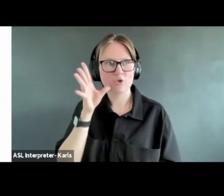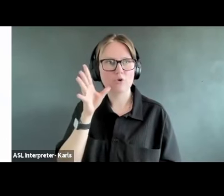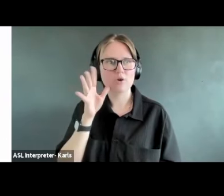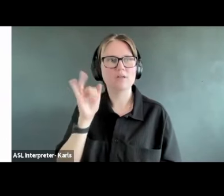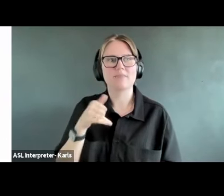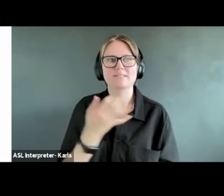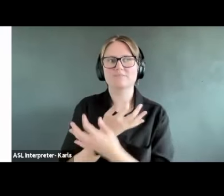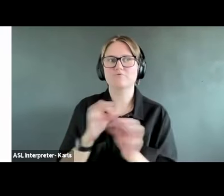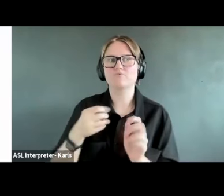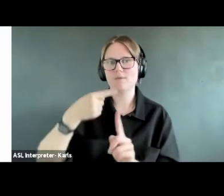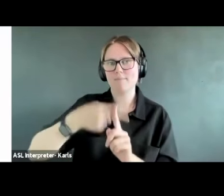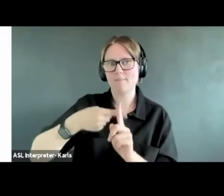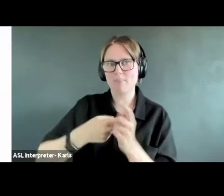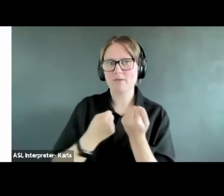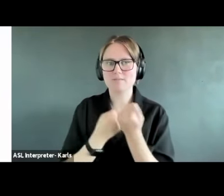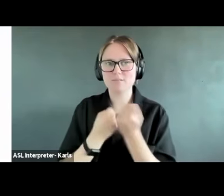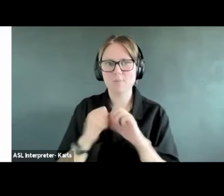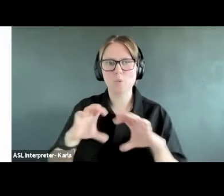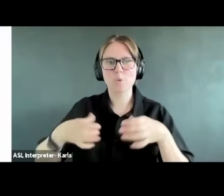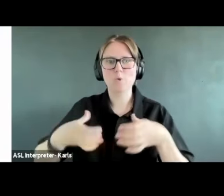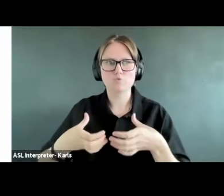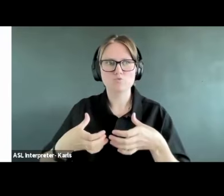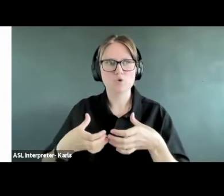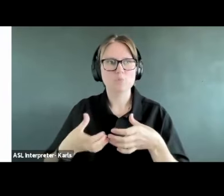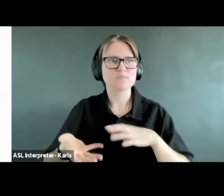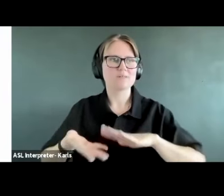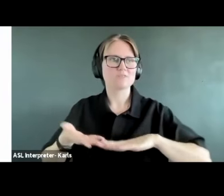Lindsay Earl Ray in partnership with NorCal SCI.